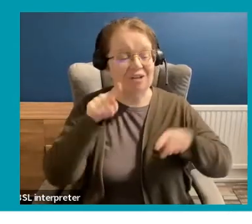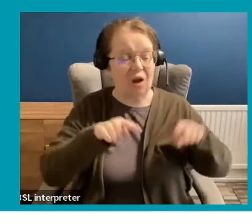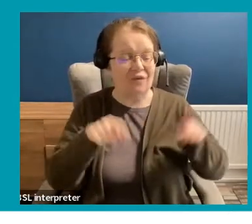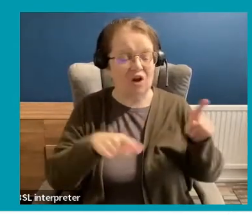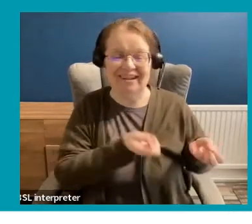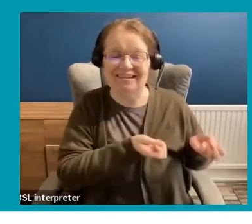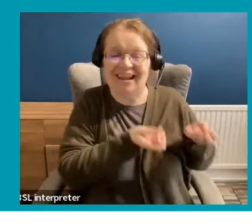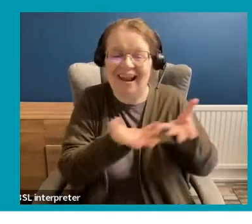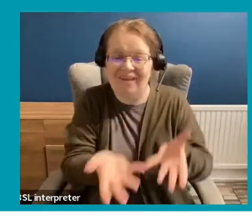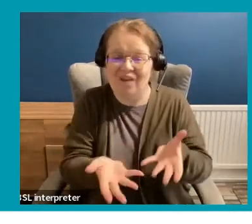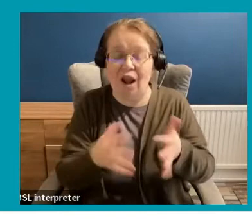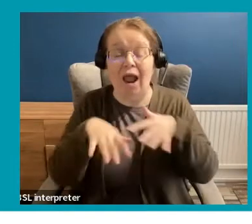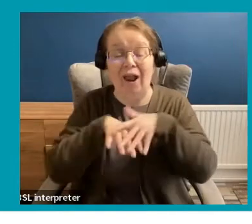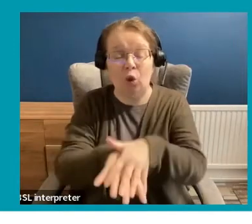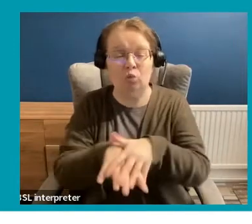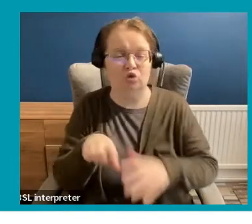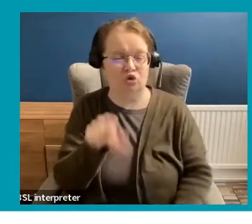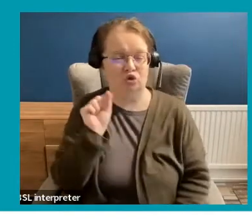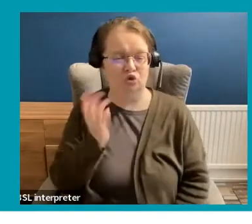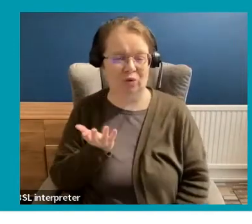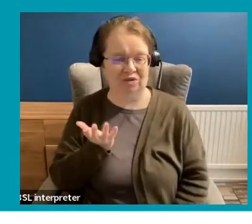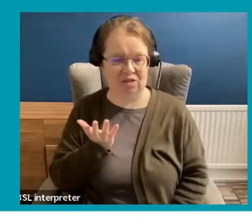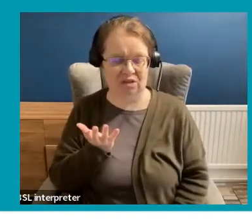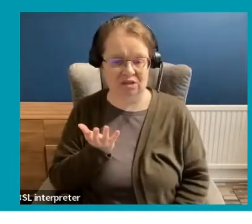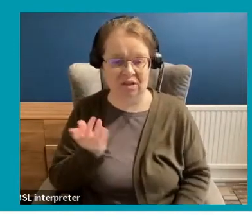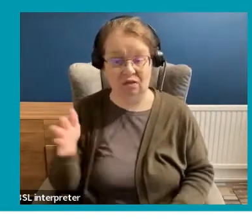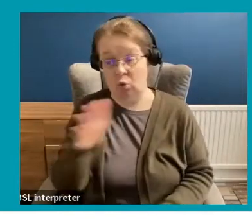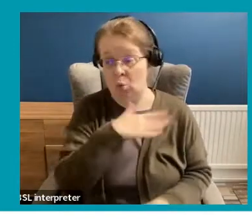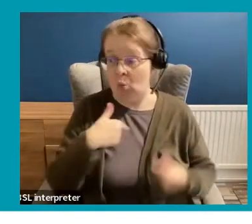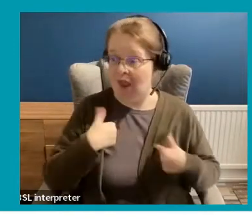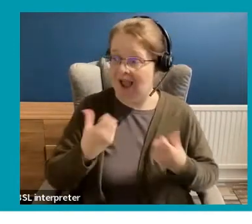I think that we are all divers everybody needs to be included.